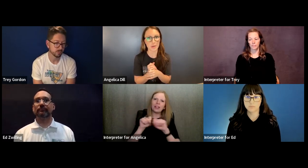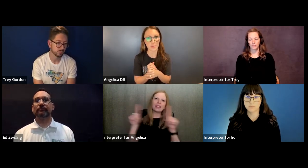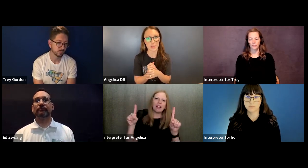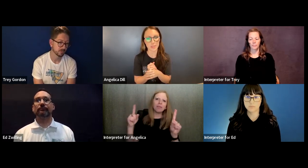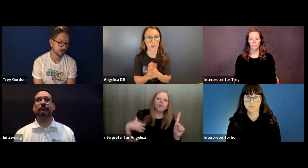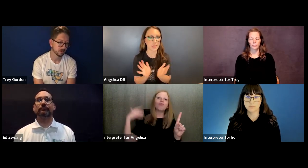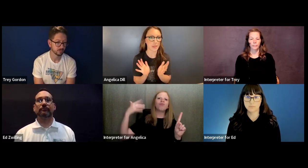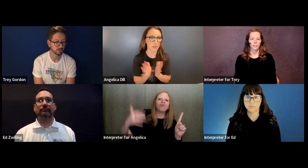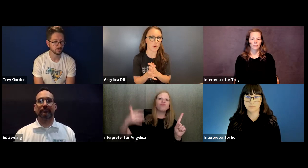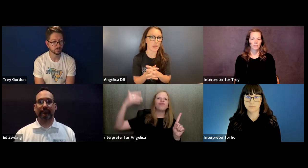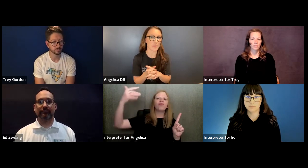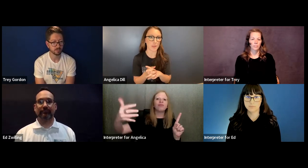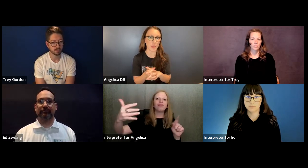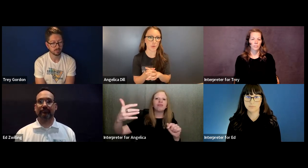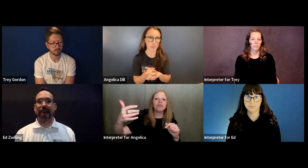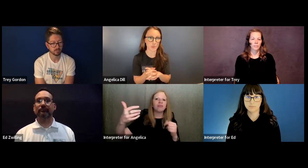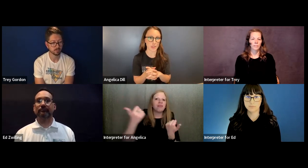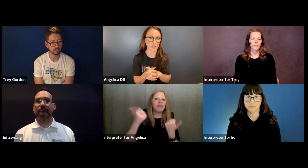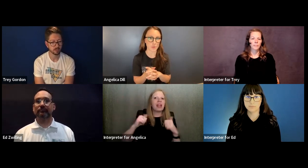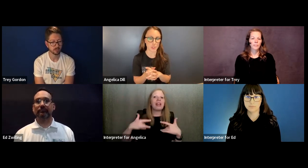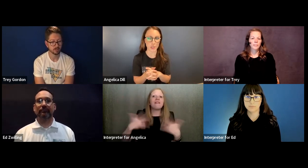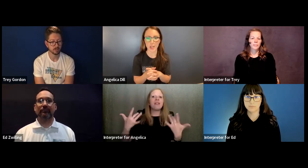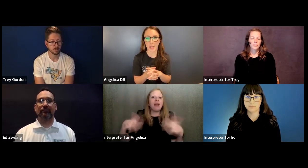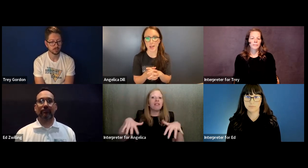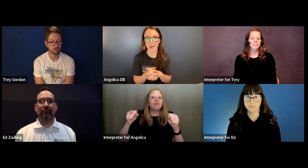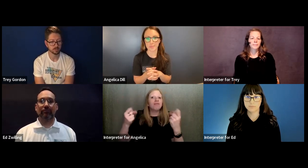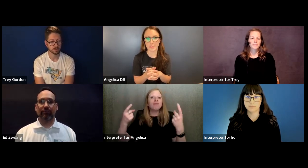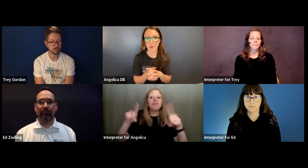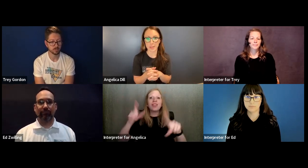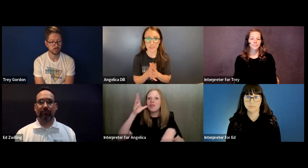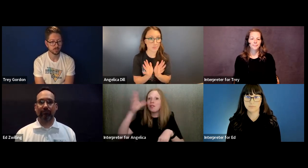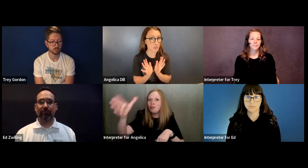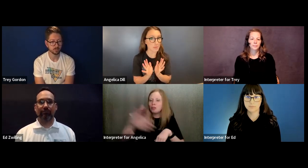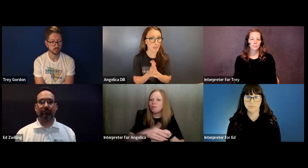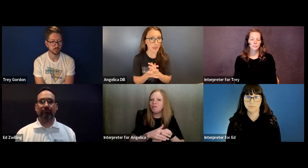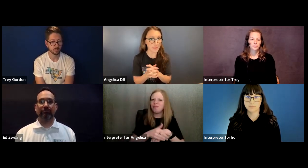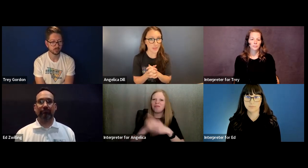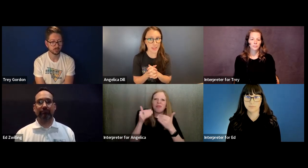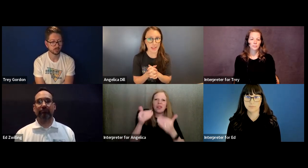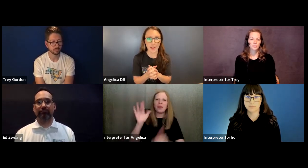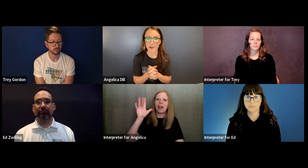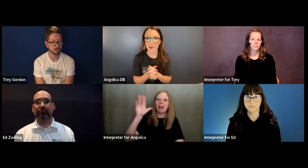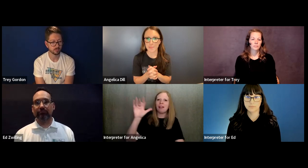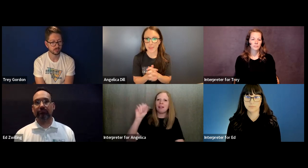we also update about any event that we're doing in the future um so go ahead and subscribe to that um